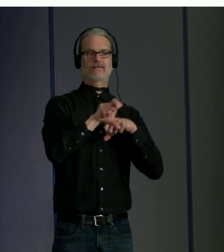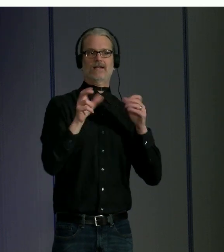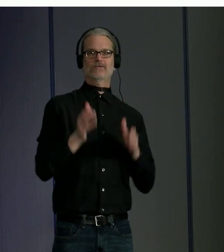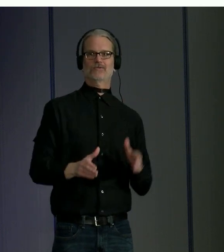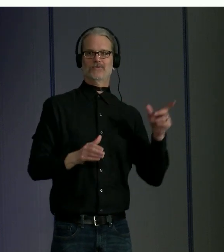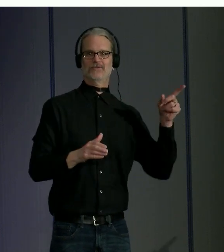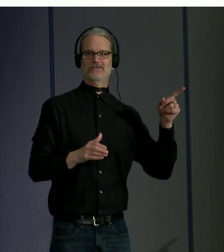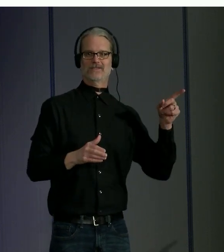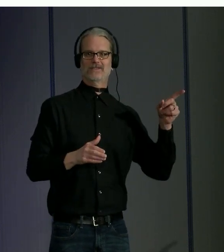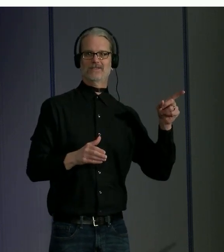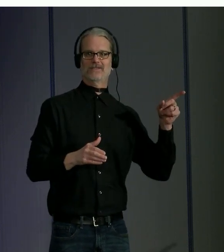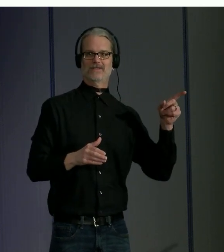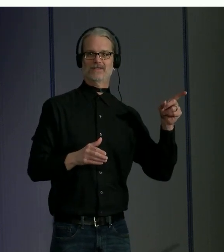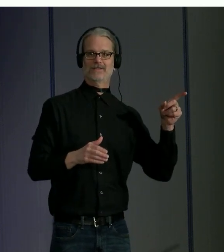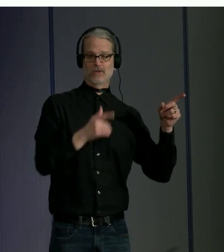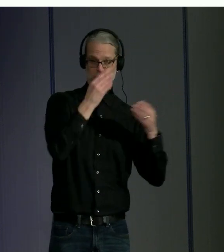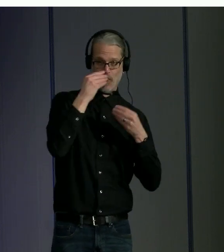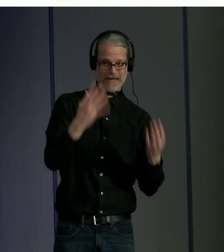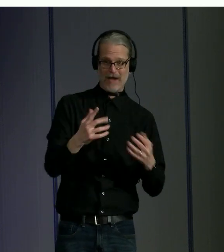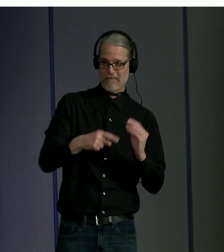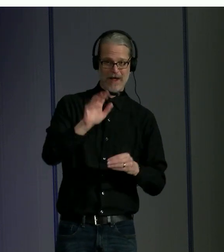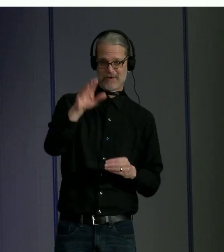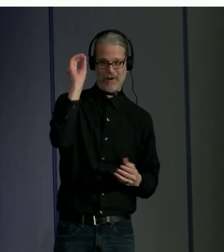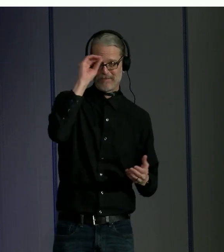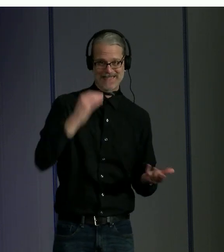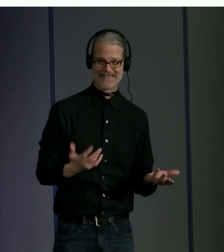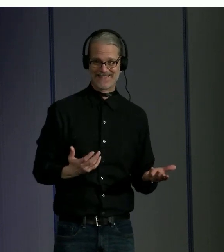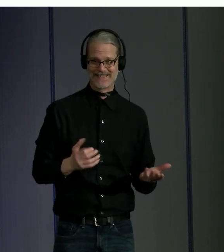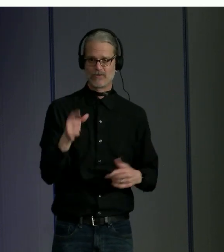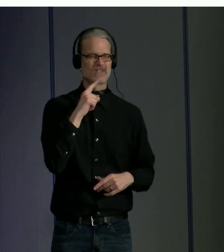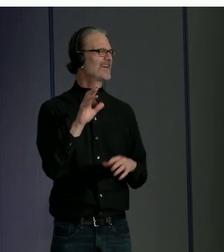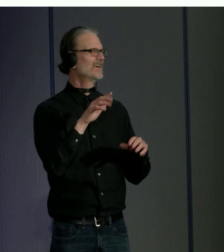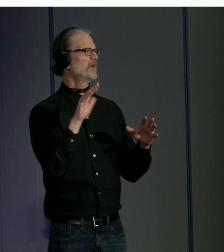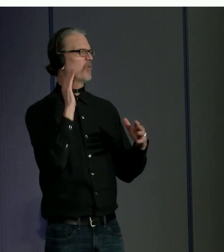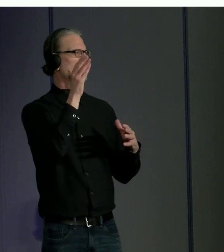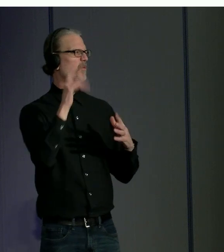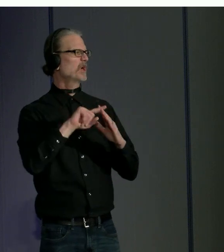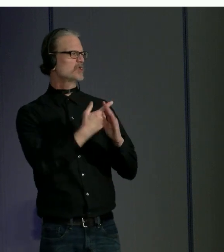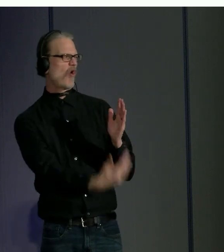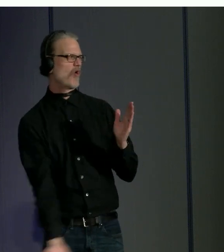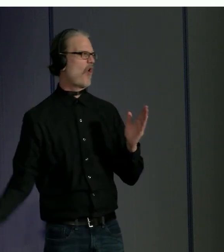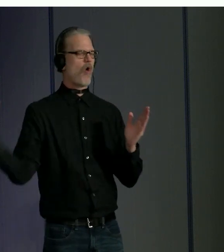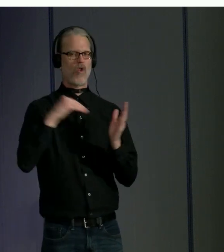about your opinion anymore p burning that to the ground?